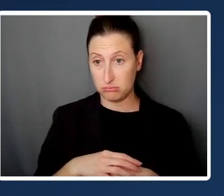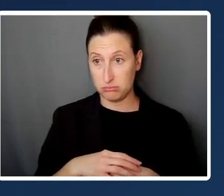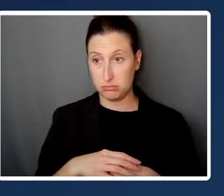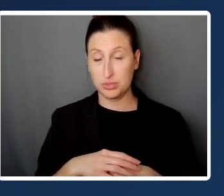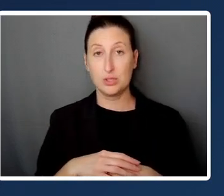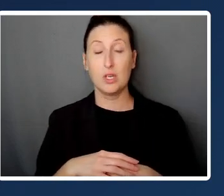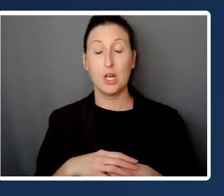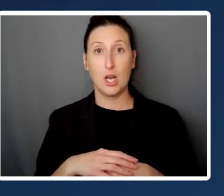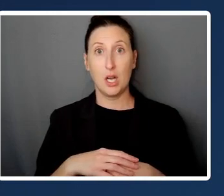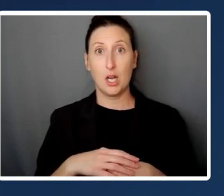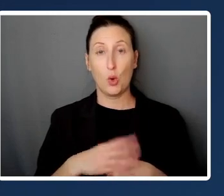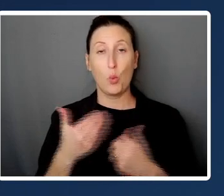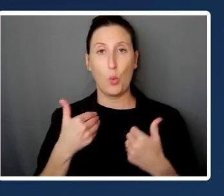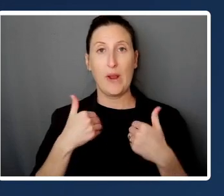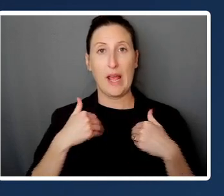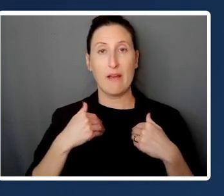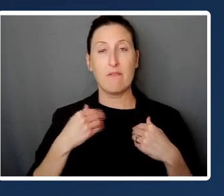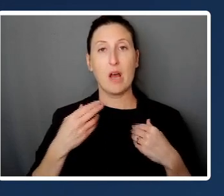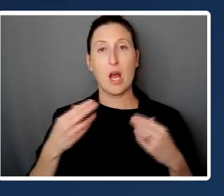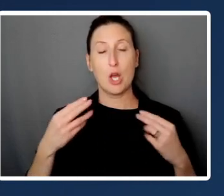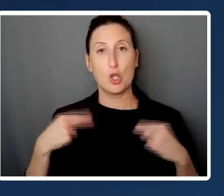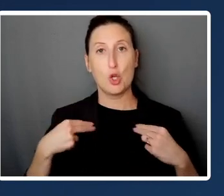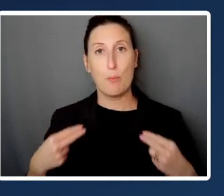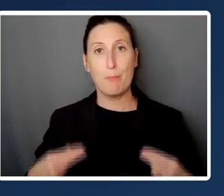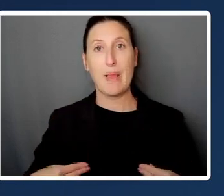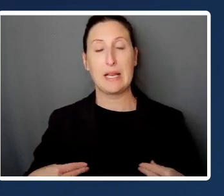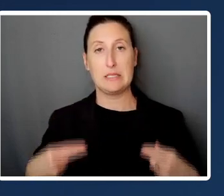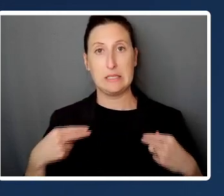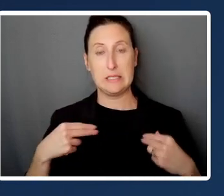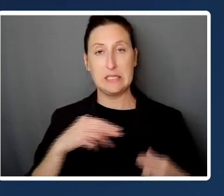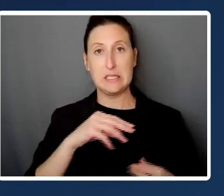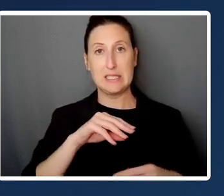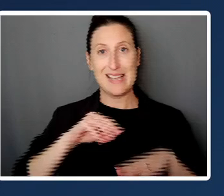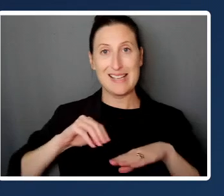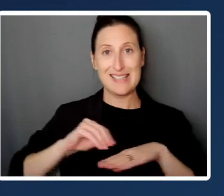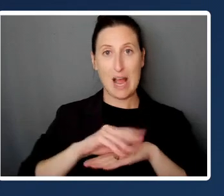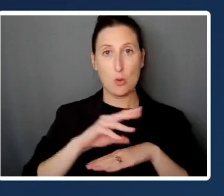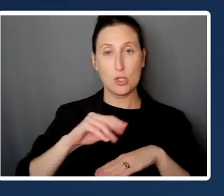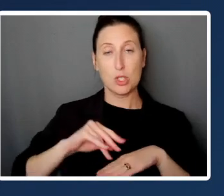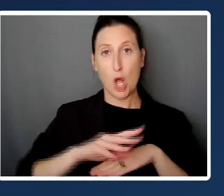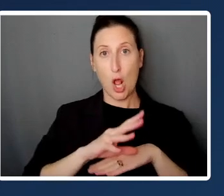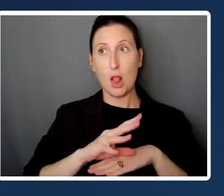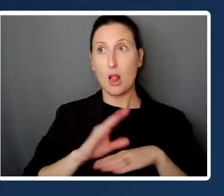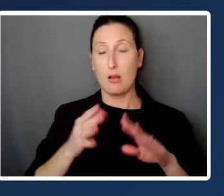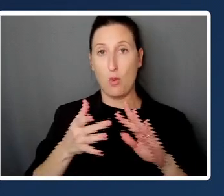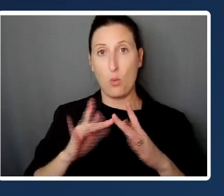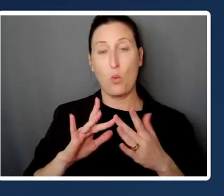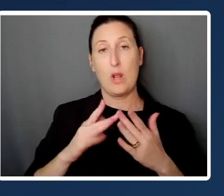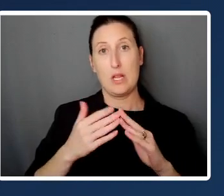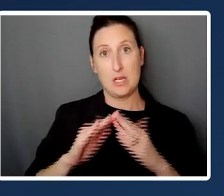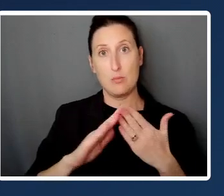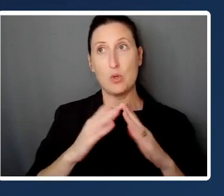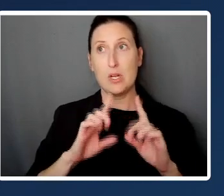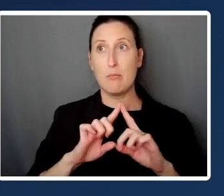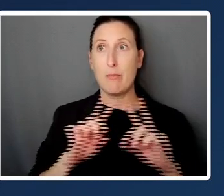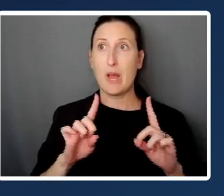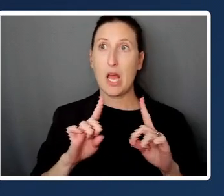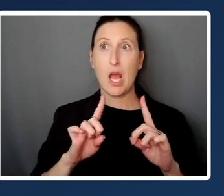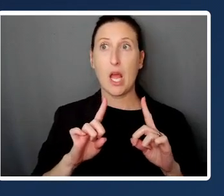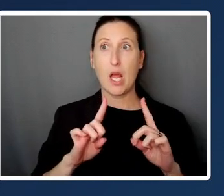Humanities Councils to share. But it's not really other -- we could pass on the information, but we